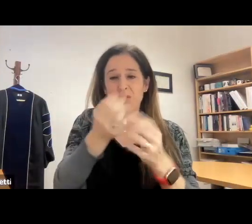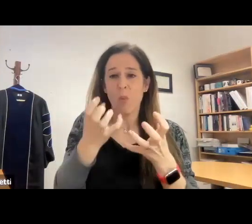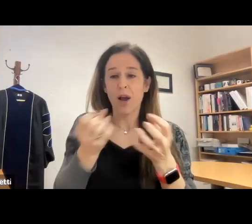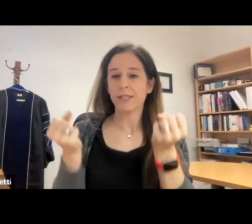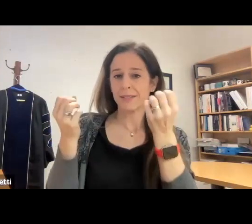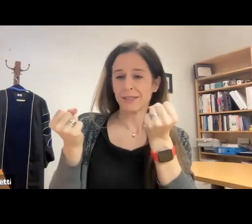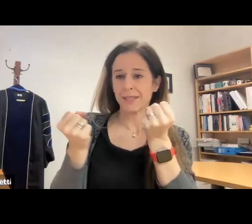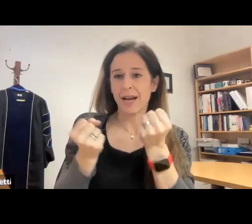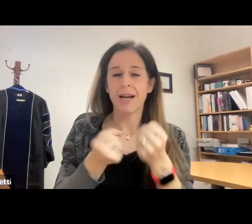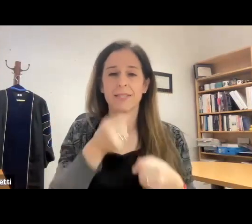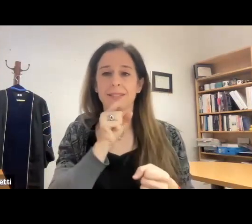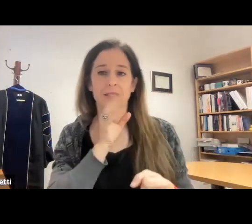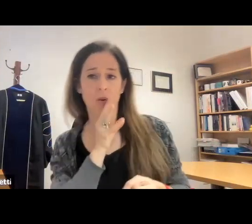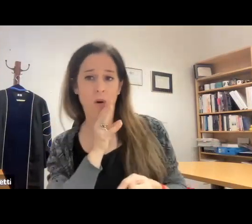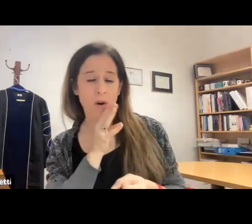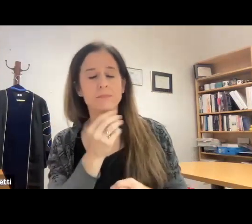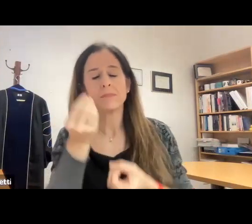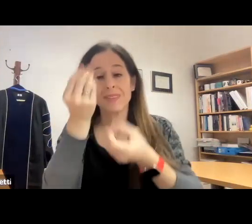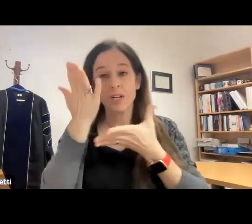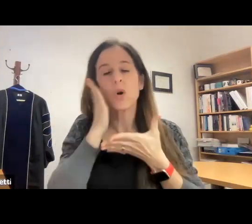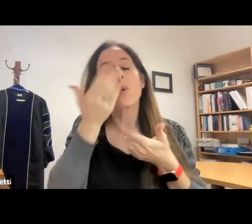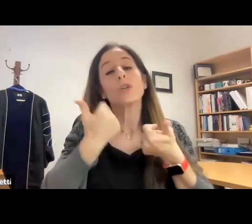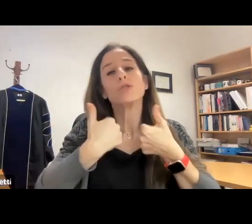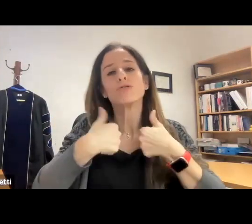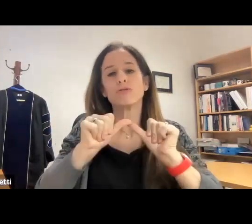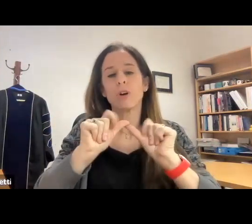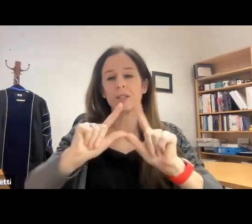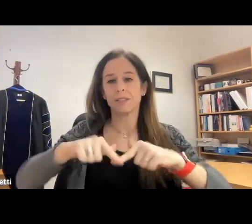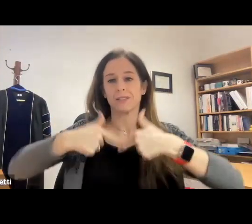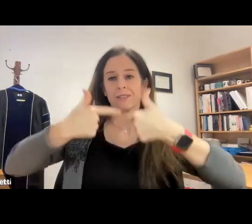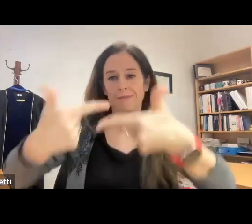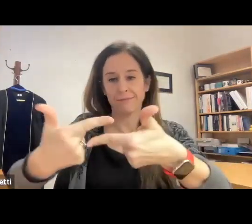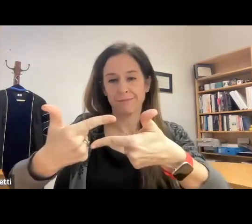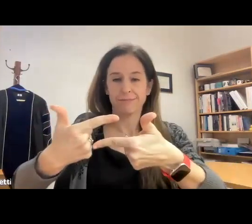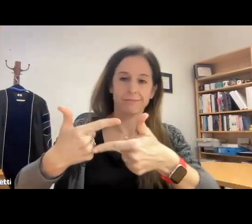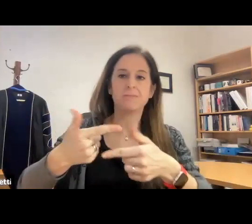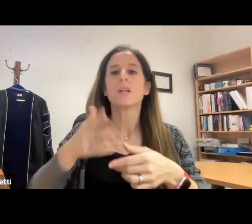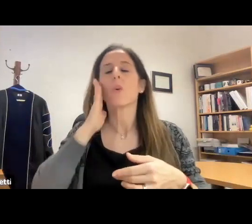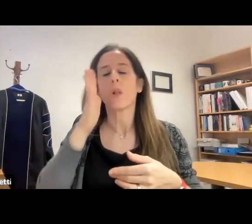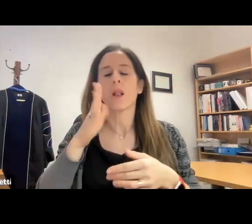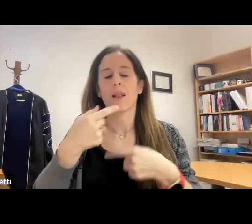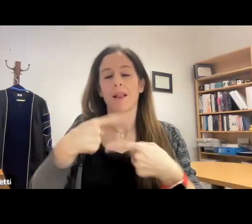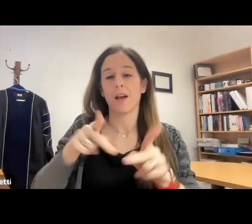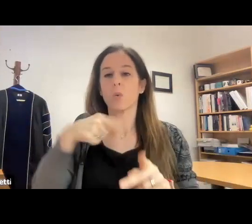If you want to sign your question or speak it in English, please let us know and we will advance you to